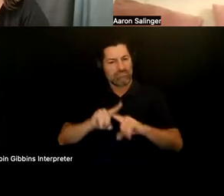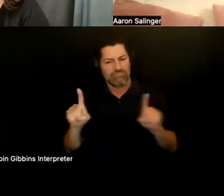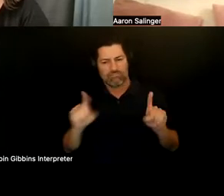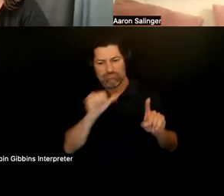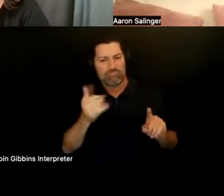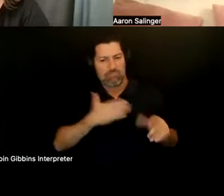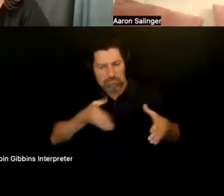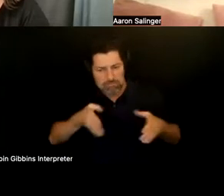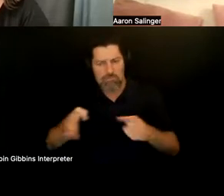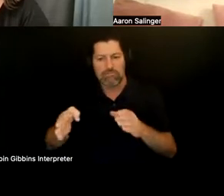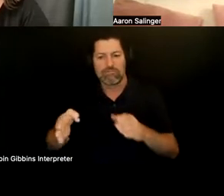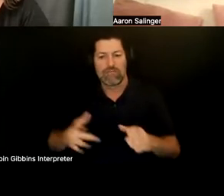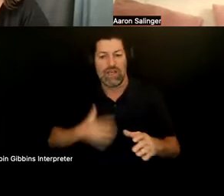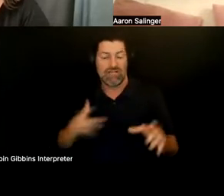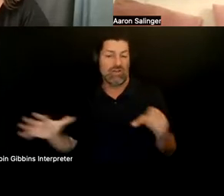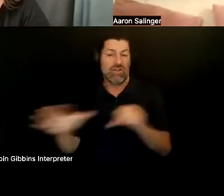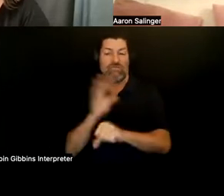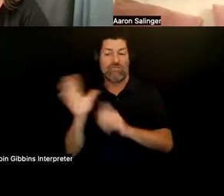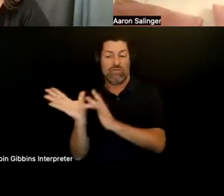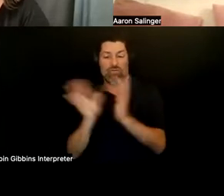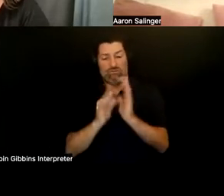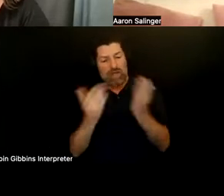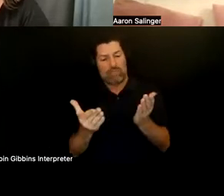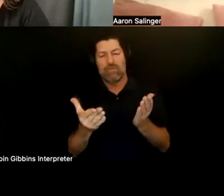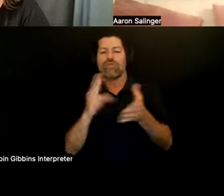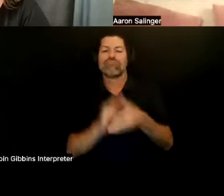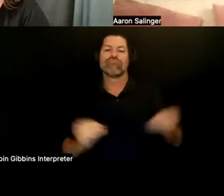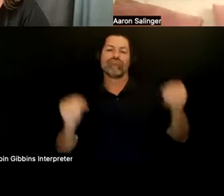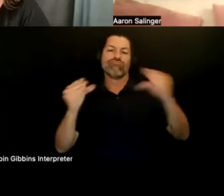19:54:47 The entire Bible is a storybook it's a great one.